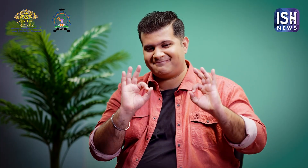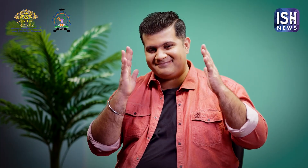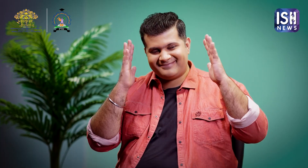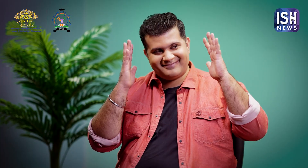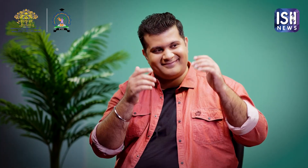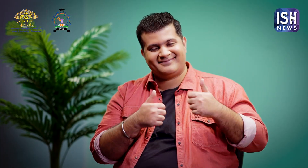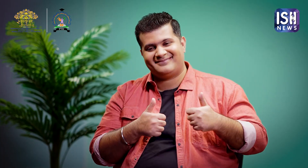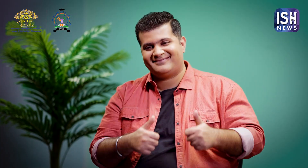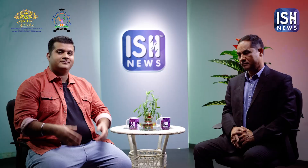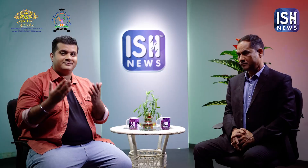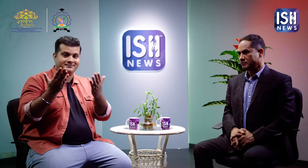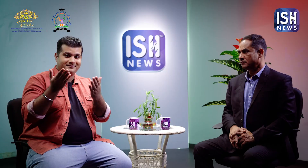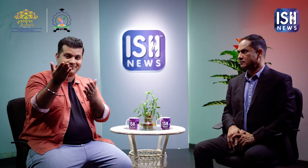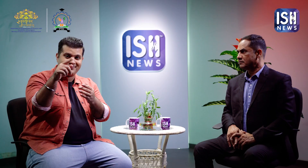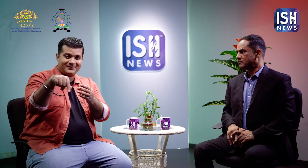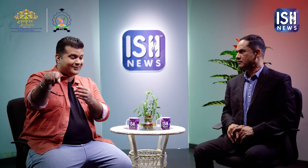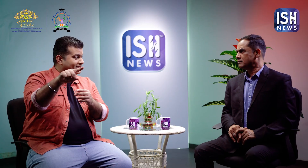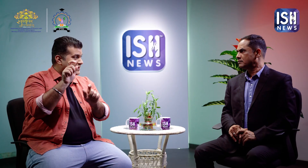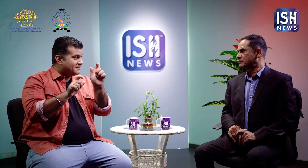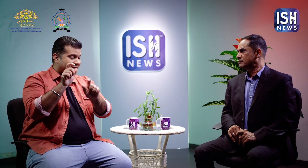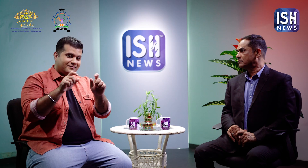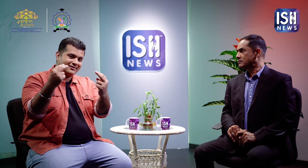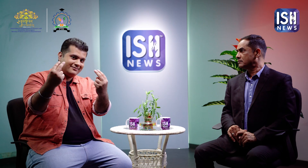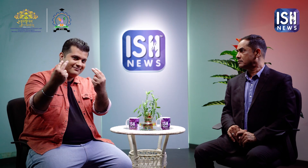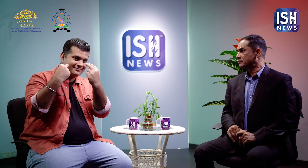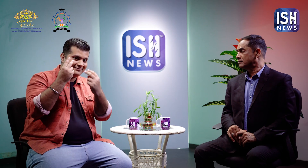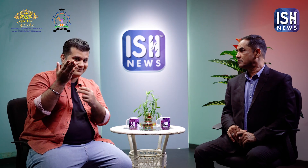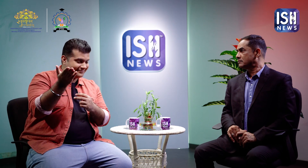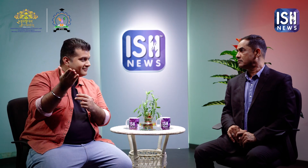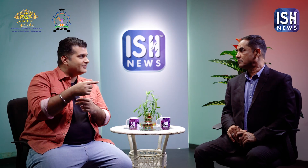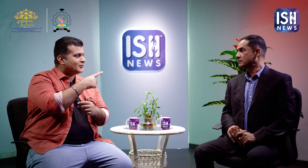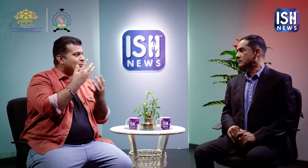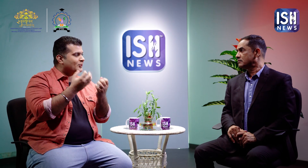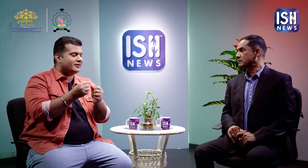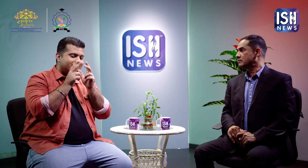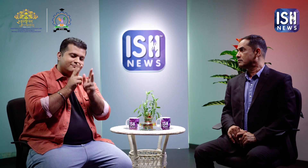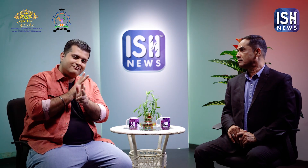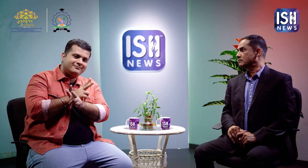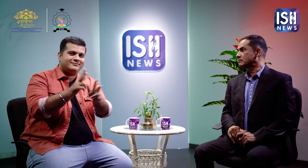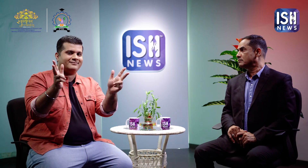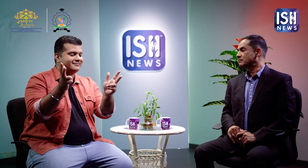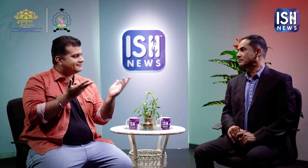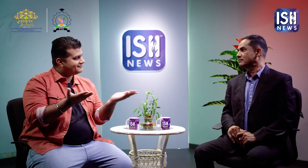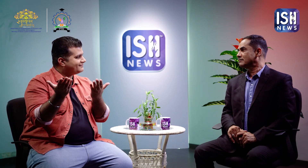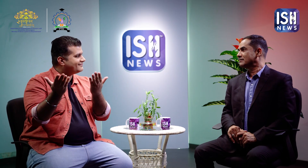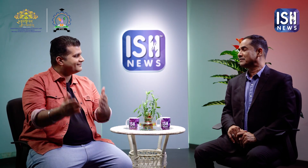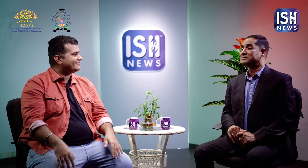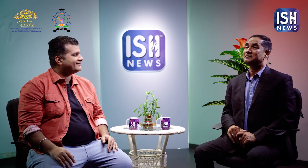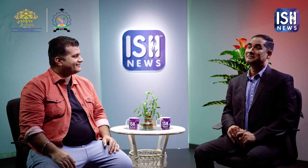Good! Cheers! Now, for the audience watching us, what message would you like to share with them?